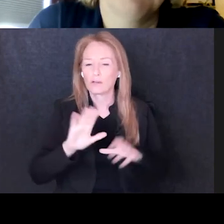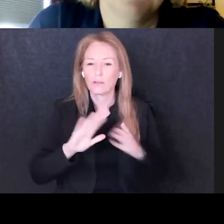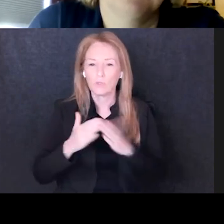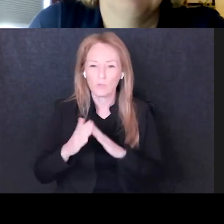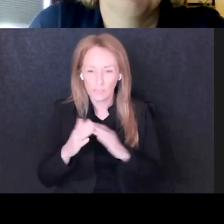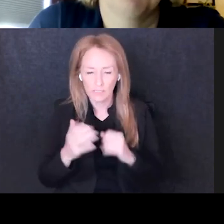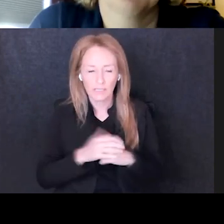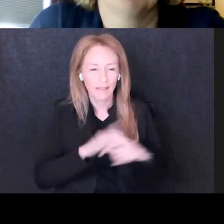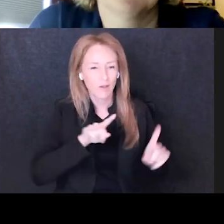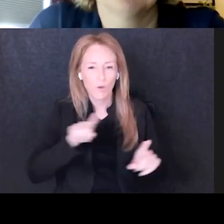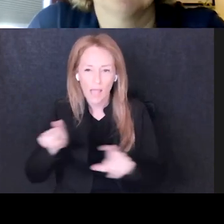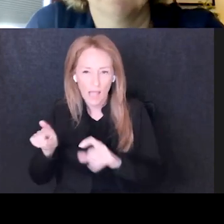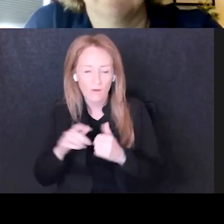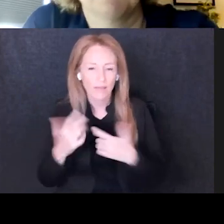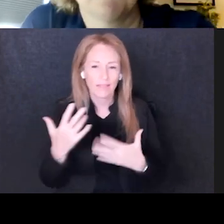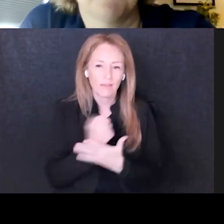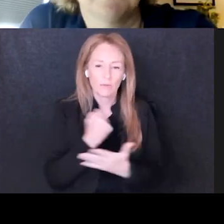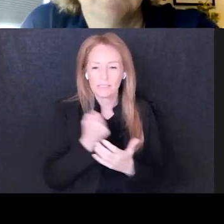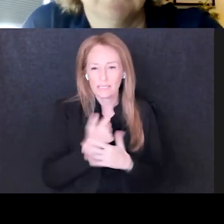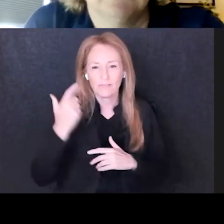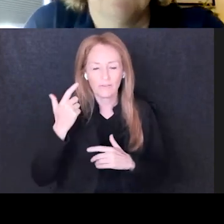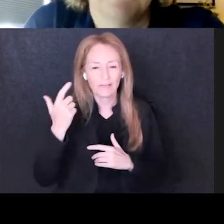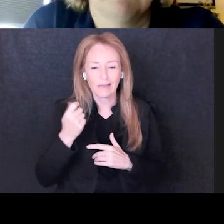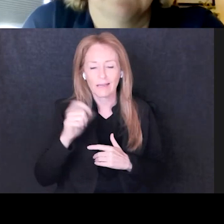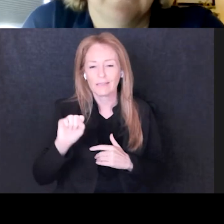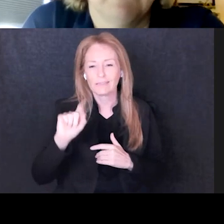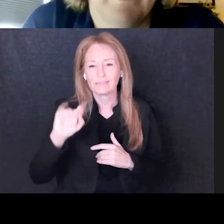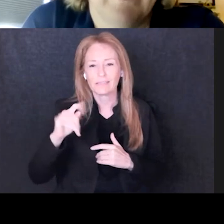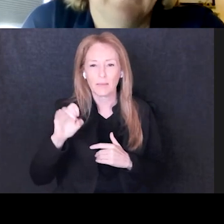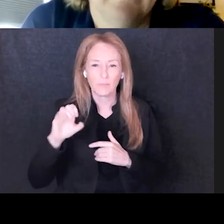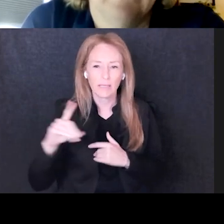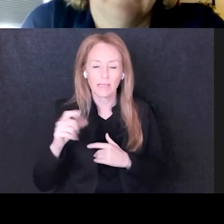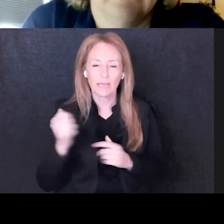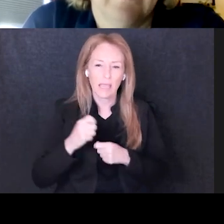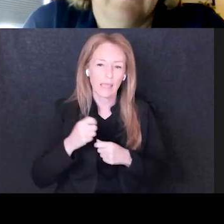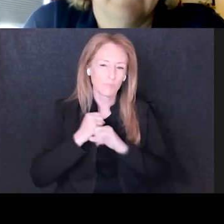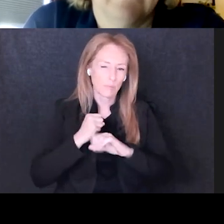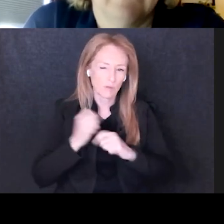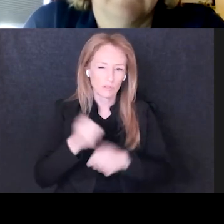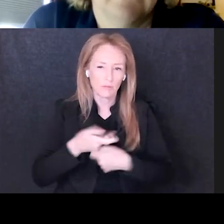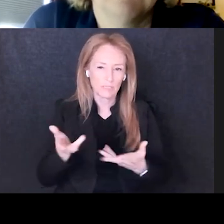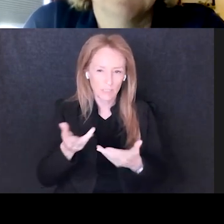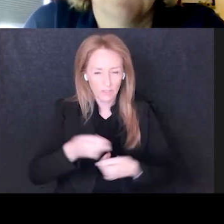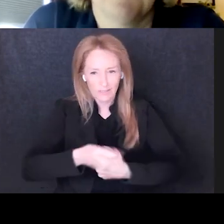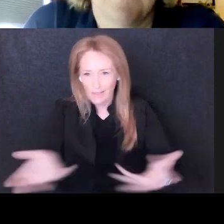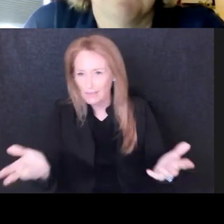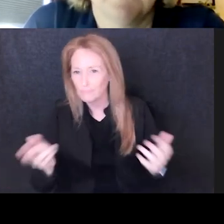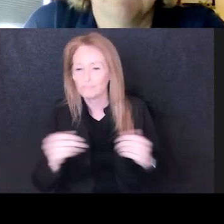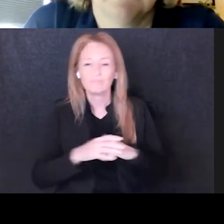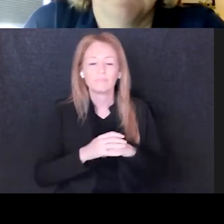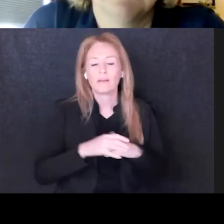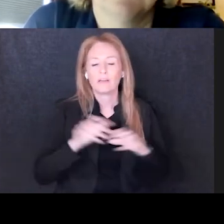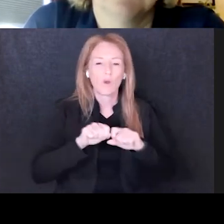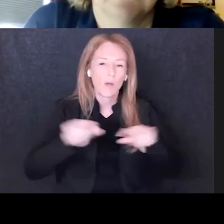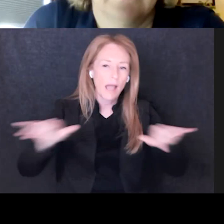ONE INVESTOR DID A SCAVENGER HUNT.